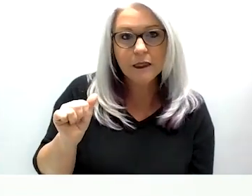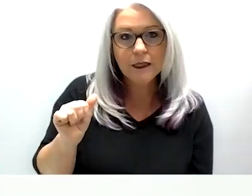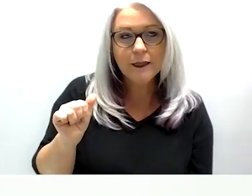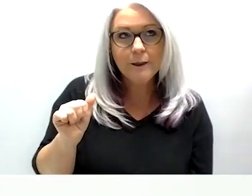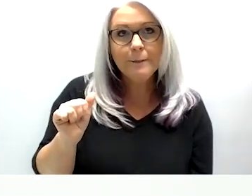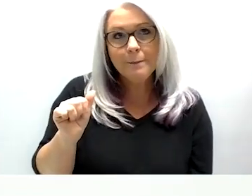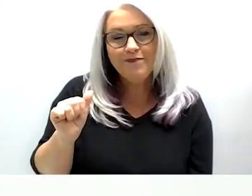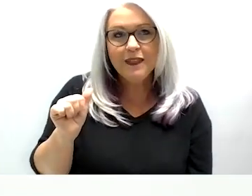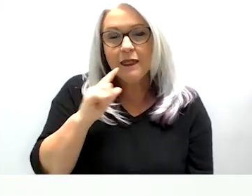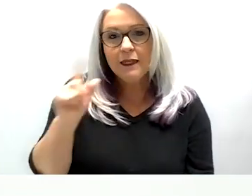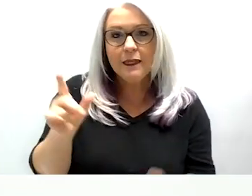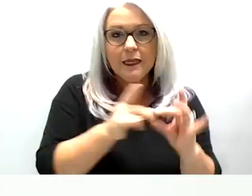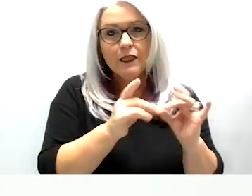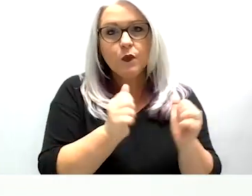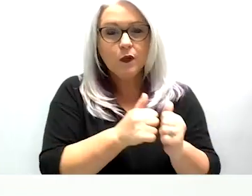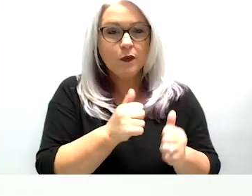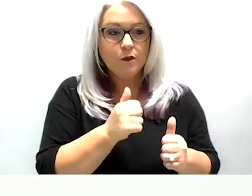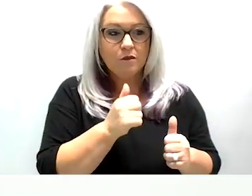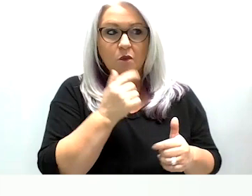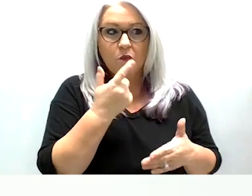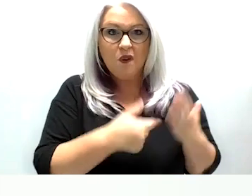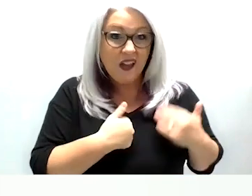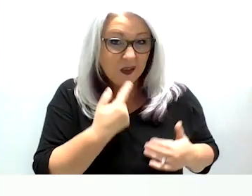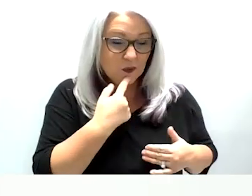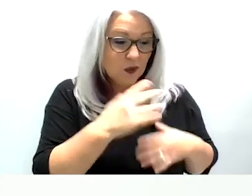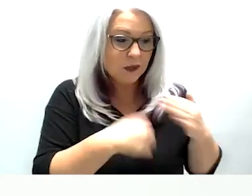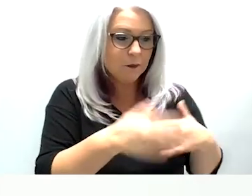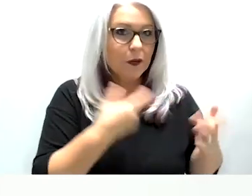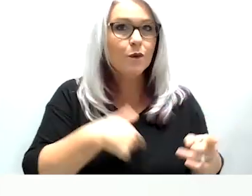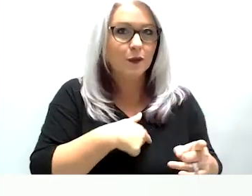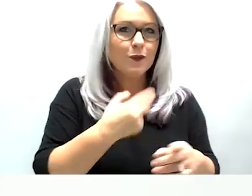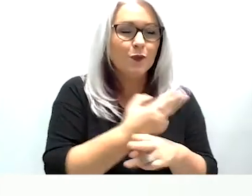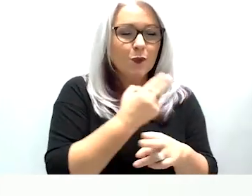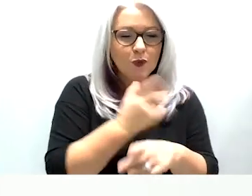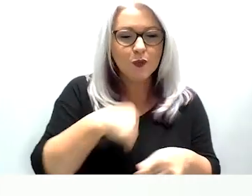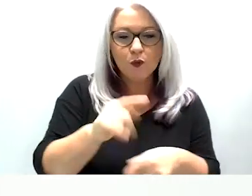about. But we recognize that it's also a term that is used just casually in people's